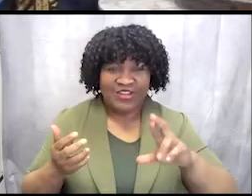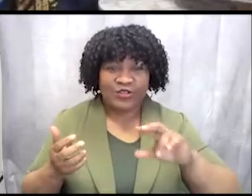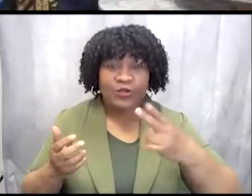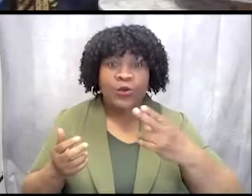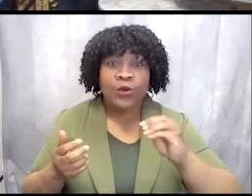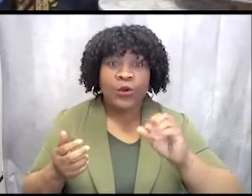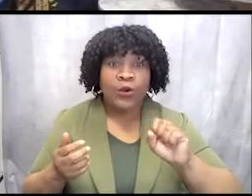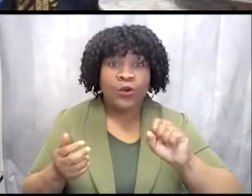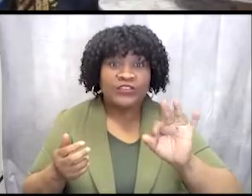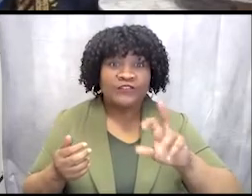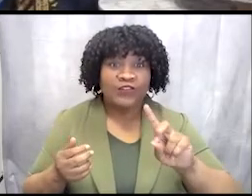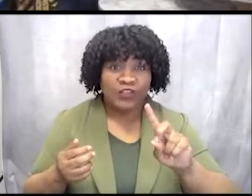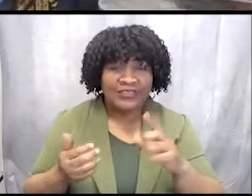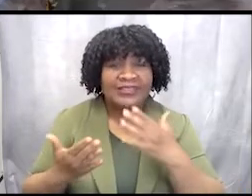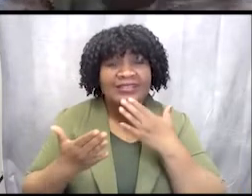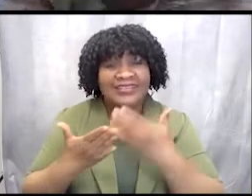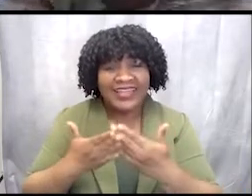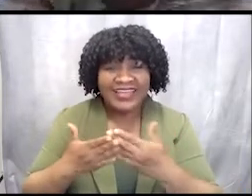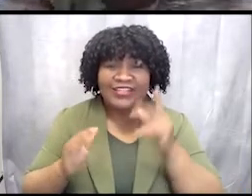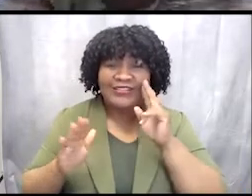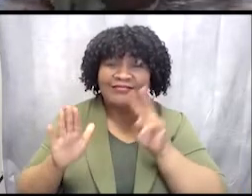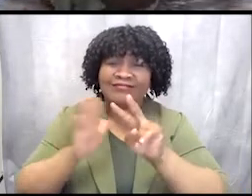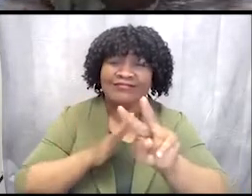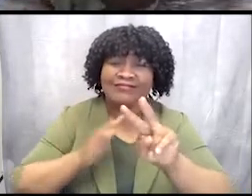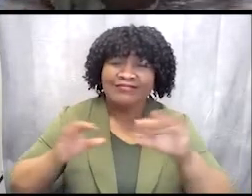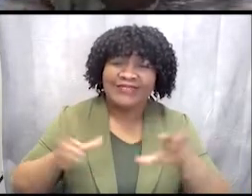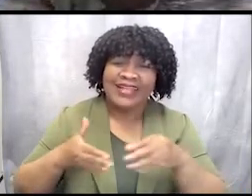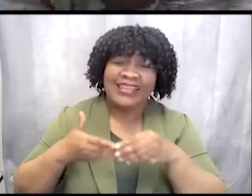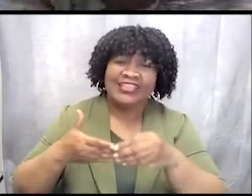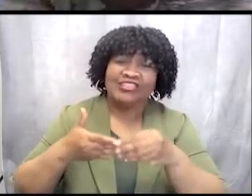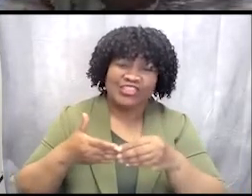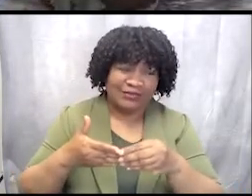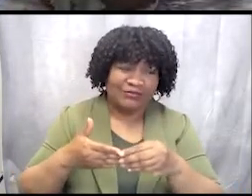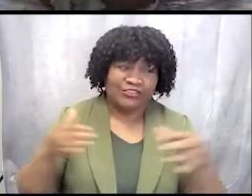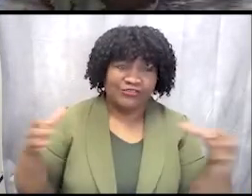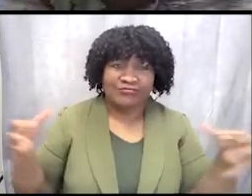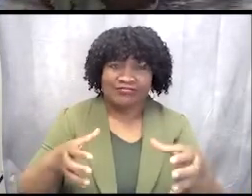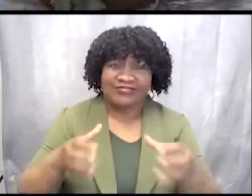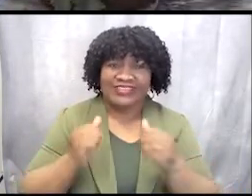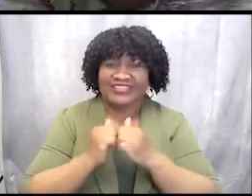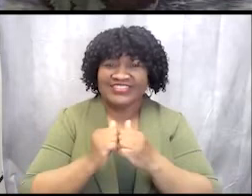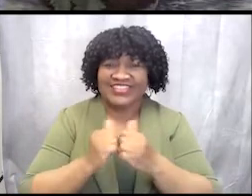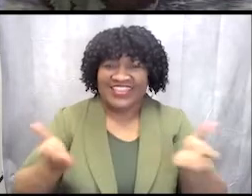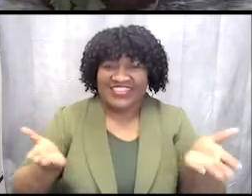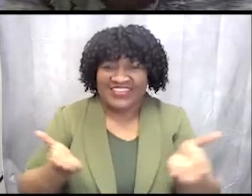for just having the foresight and exercising the leadership to bring us together this evening.